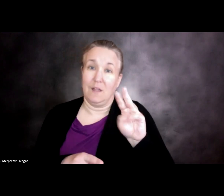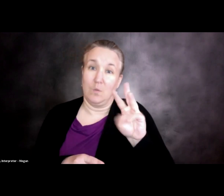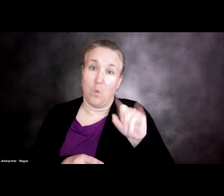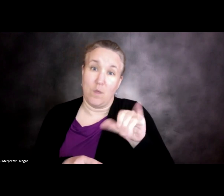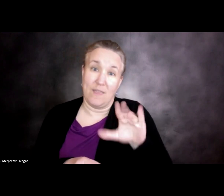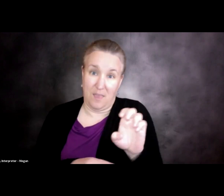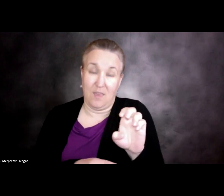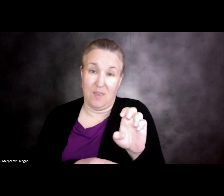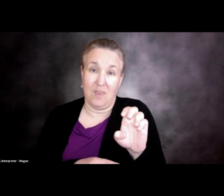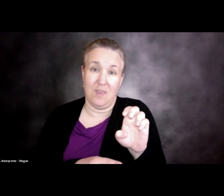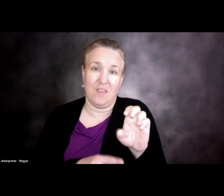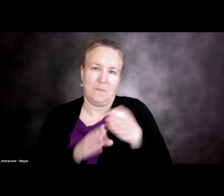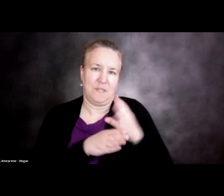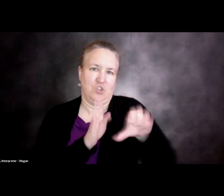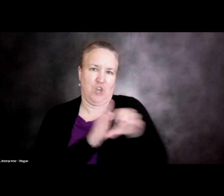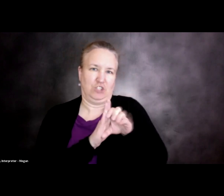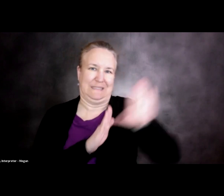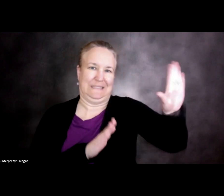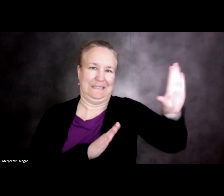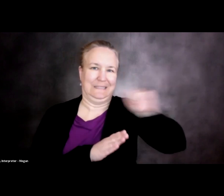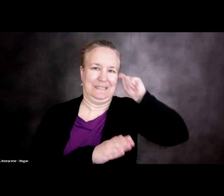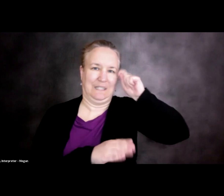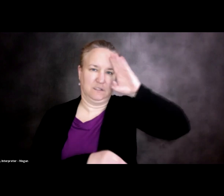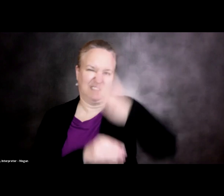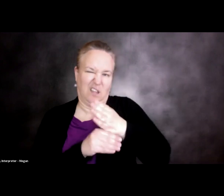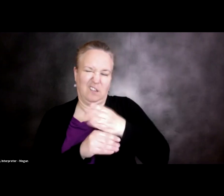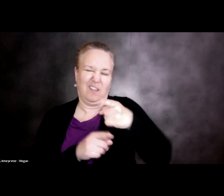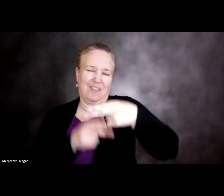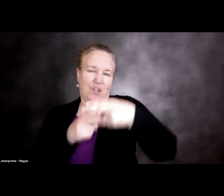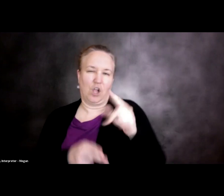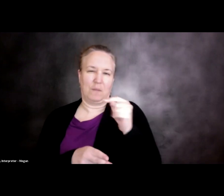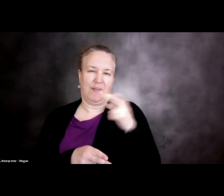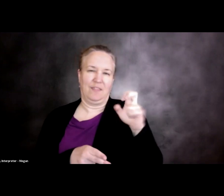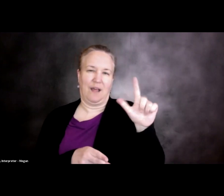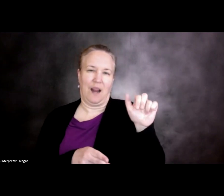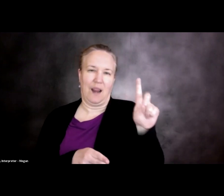teenage son, or the lad, as Achebe called him,